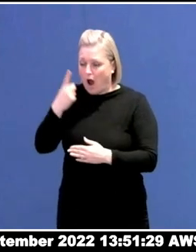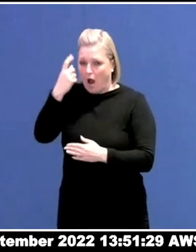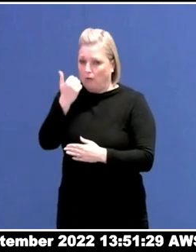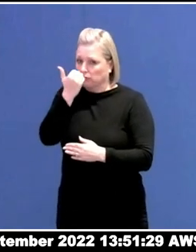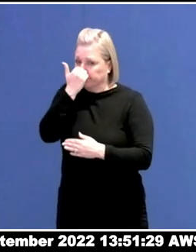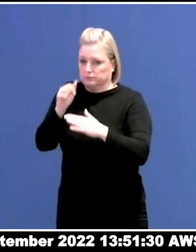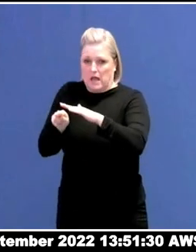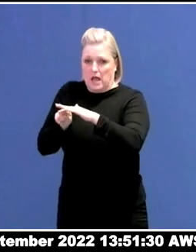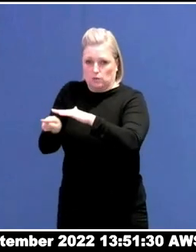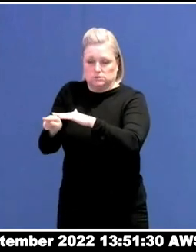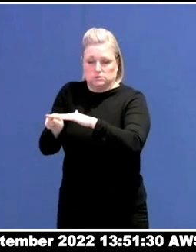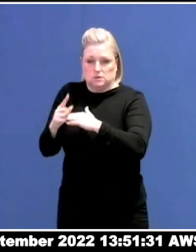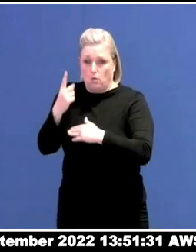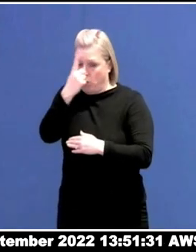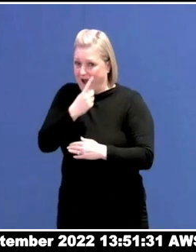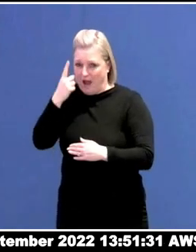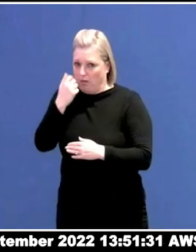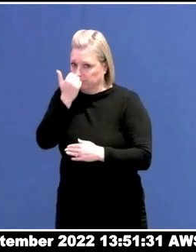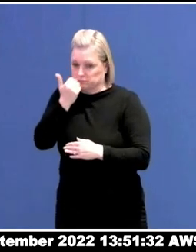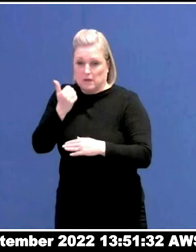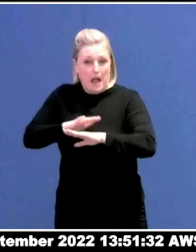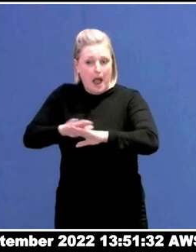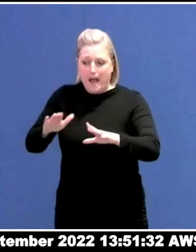And when this goes in excess of 15 days, it becomes prolonged solitary.